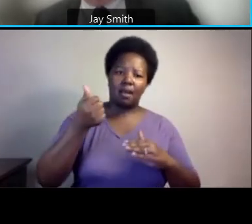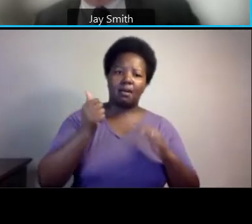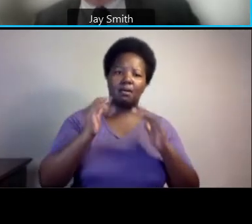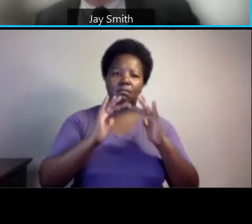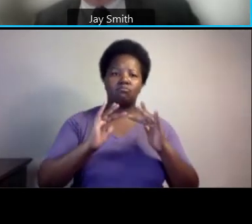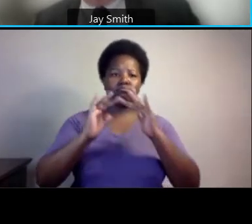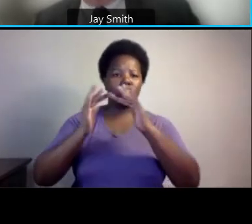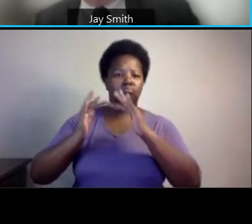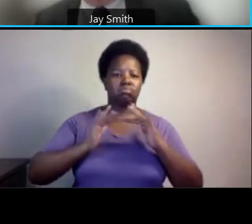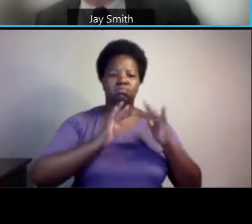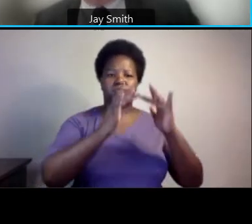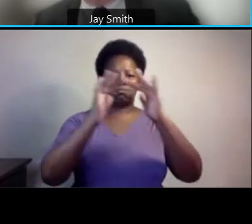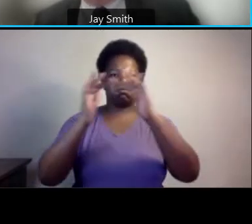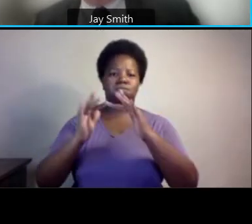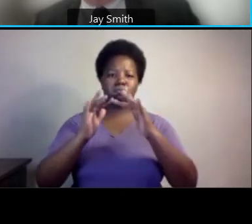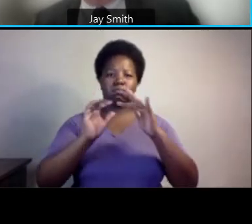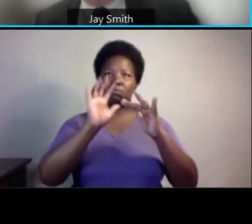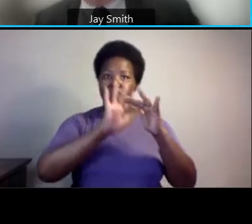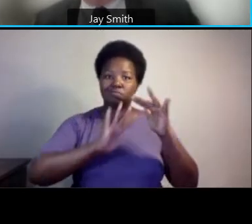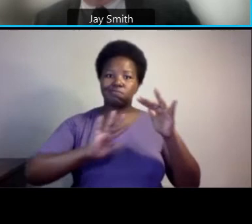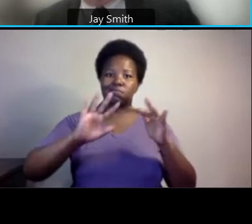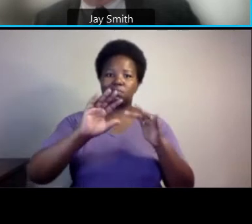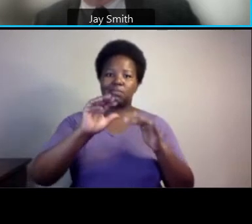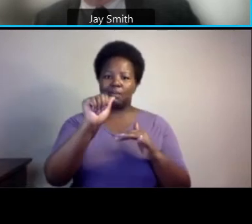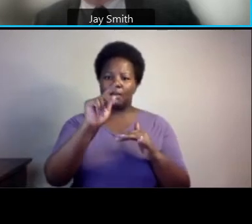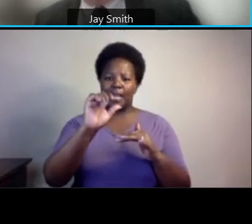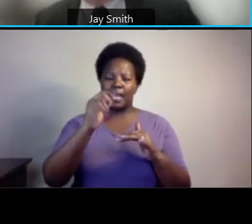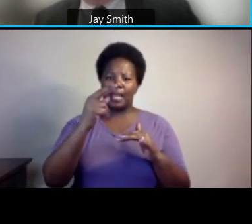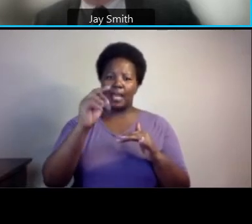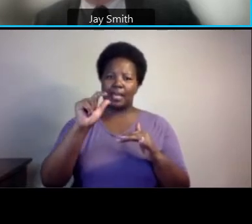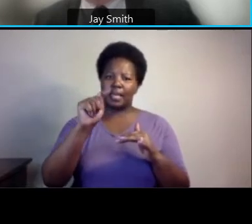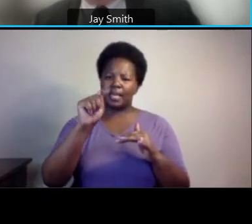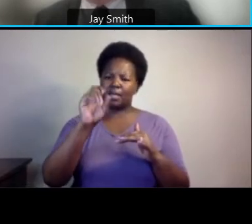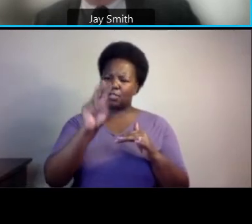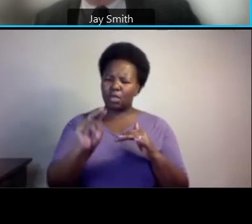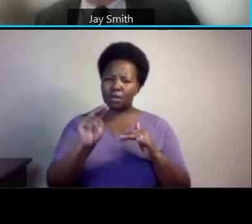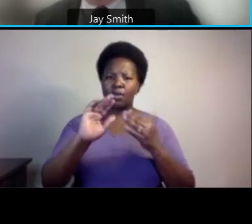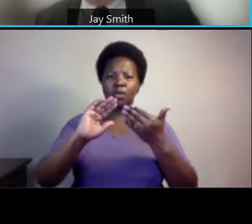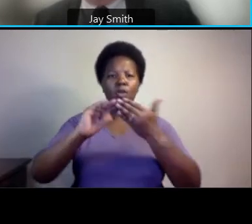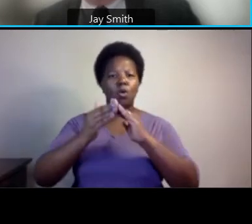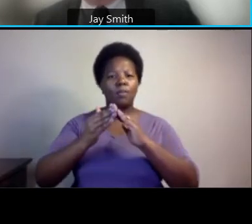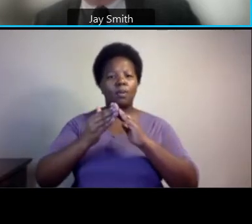other parts of the noma district to the south as well as better east-west connectivity so